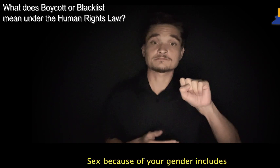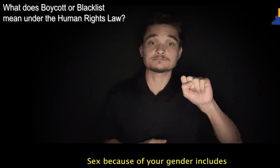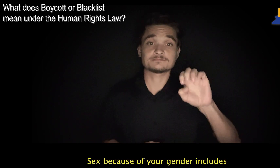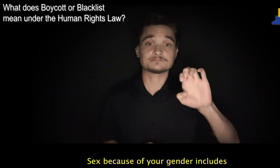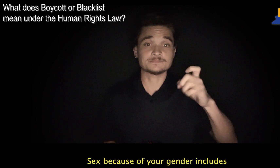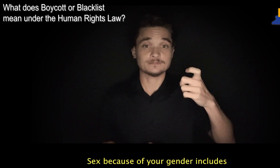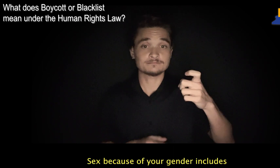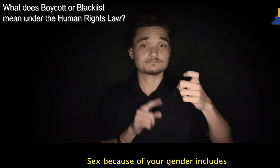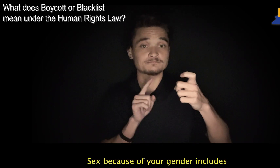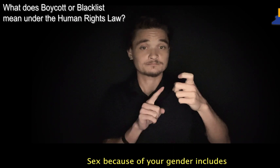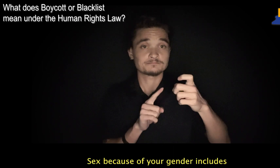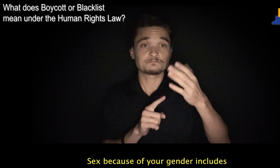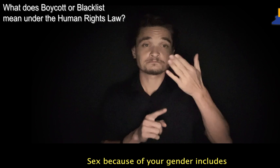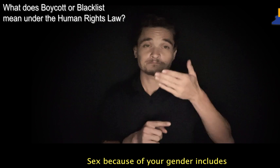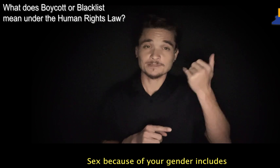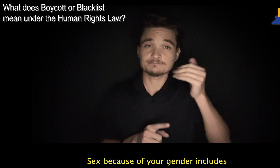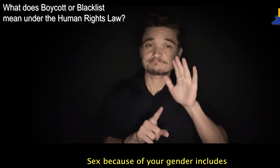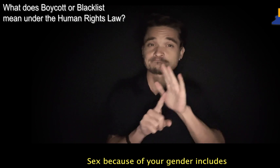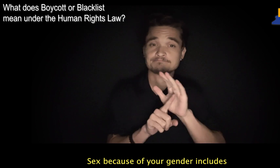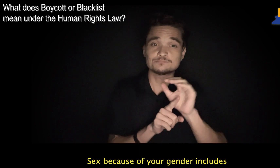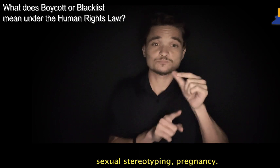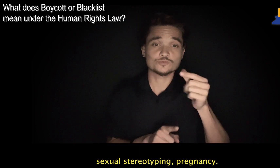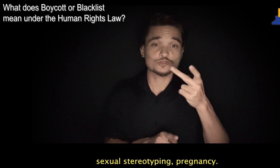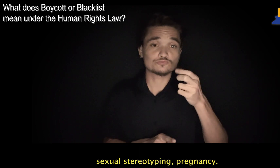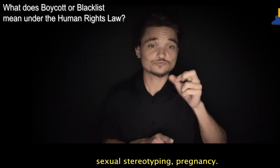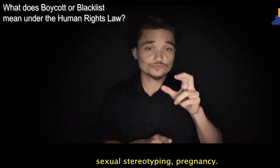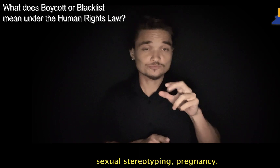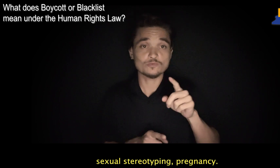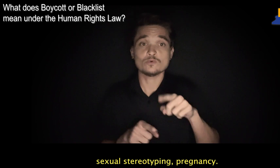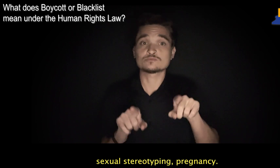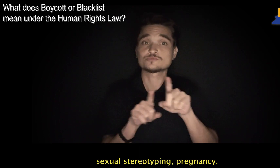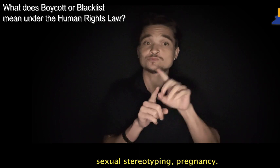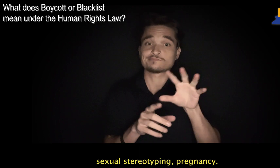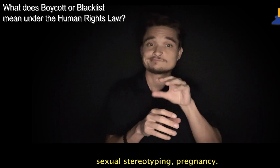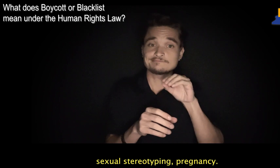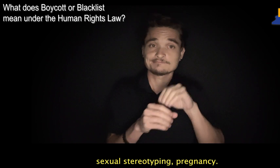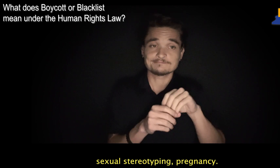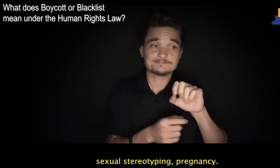Sex because of your gender includes sexual stereotyping, pregnancy.